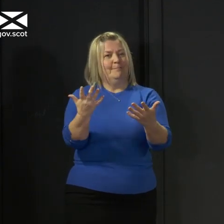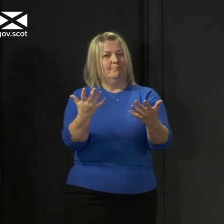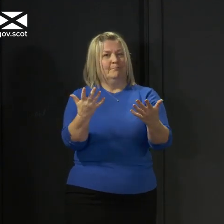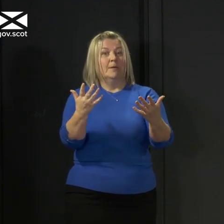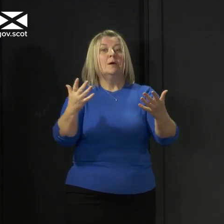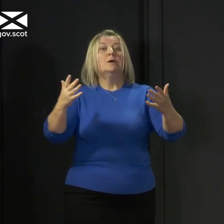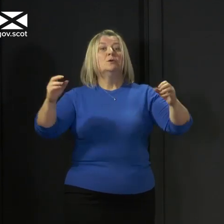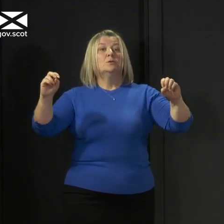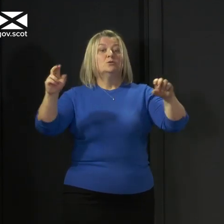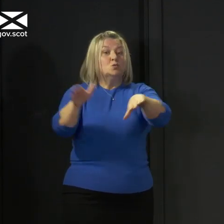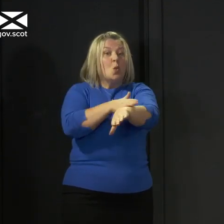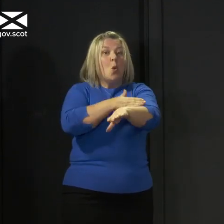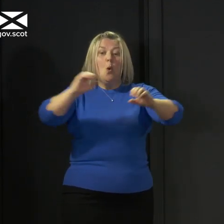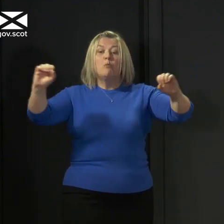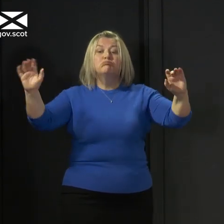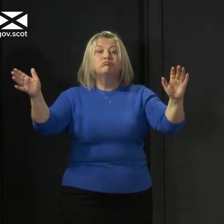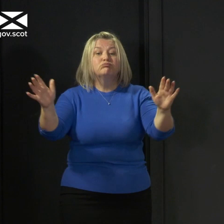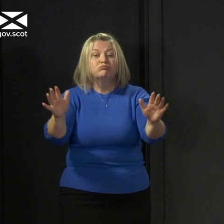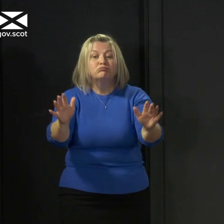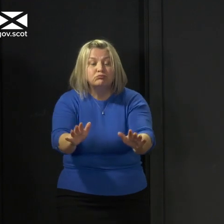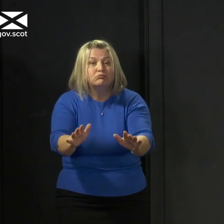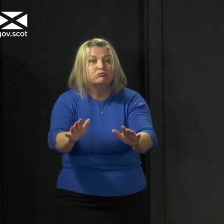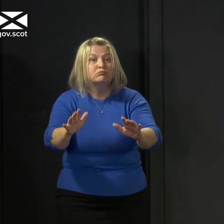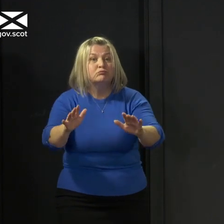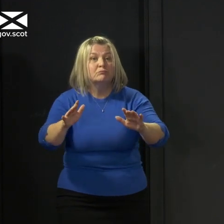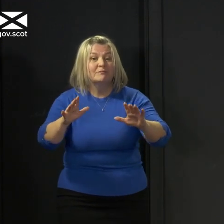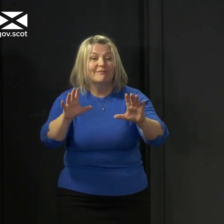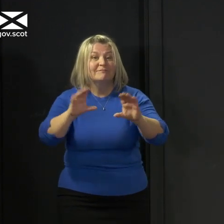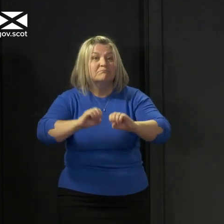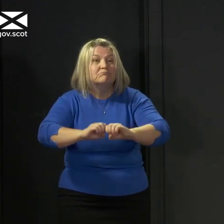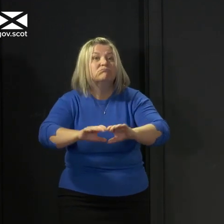spread of the virus to protect the NHS and to save lives so thank you once